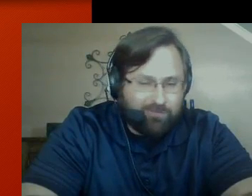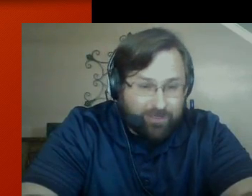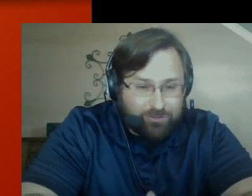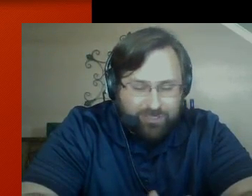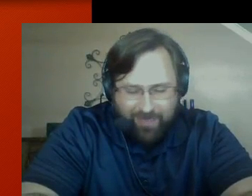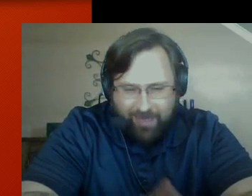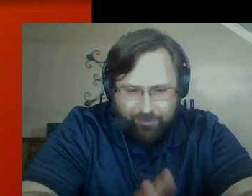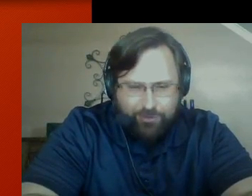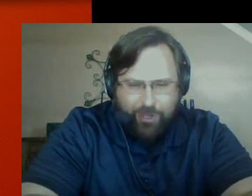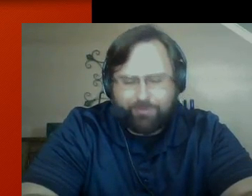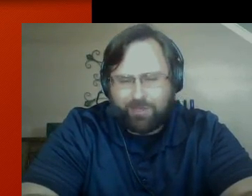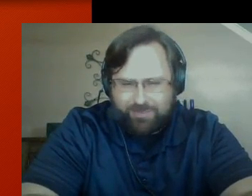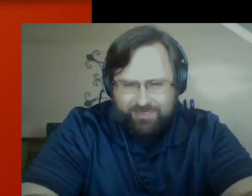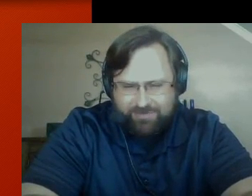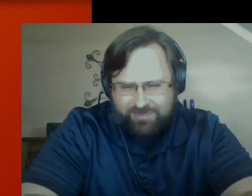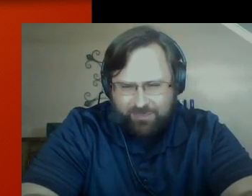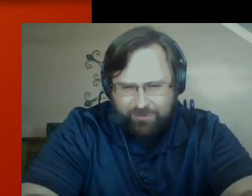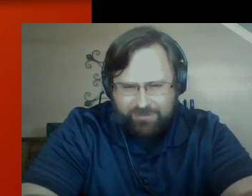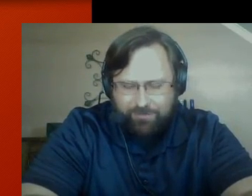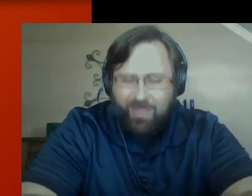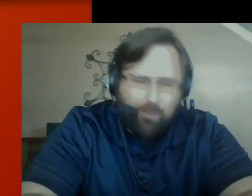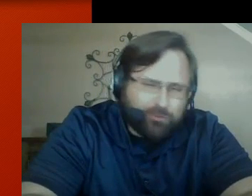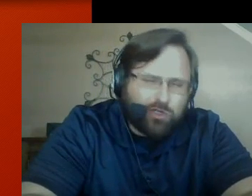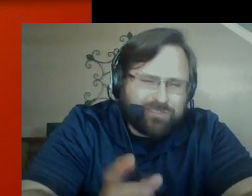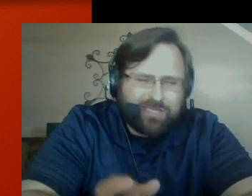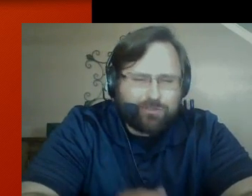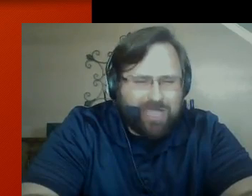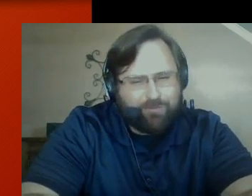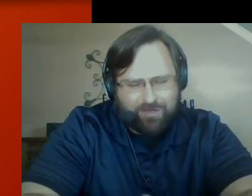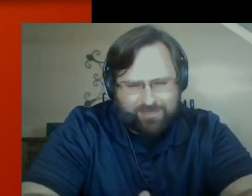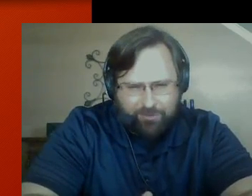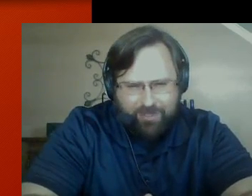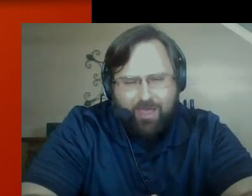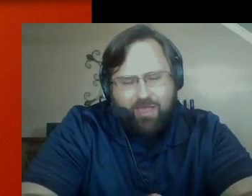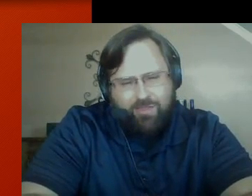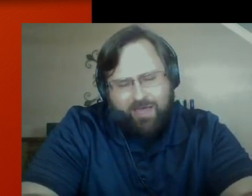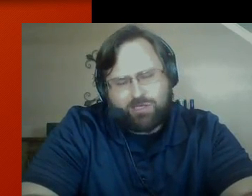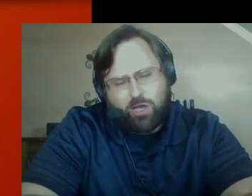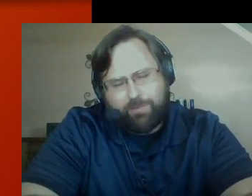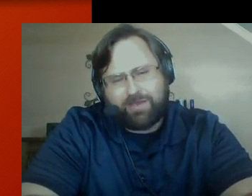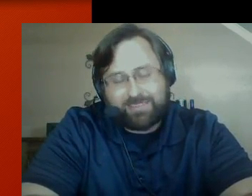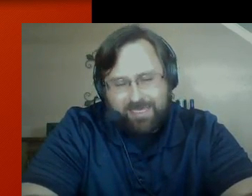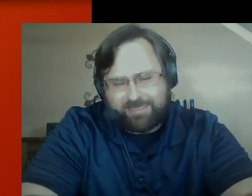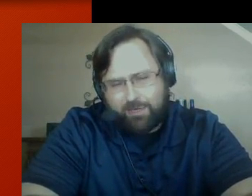if you're interested in that you can look up the Linguistics of auxiliary these and models are particular type of auxiliary that talk about necessity or